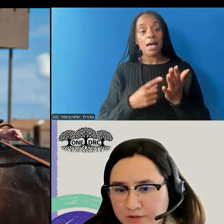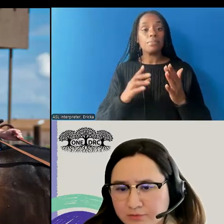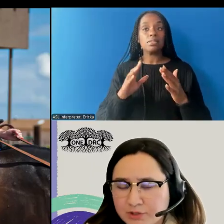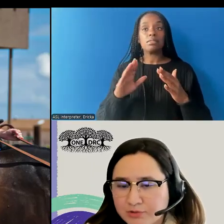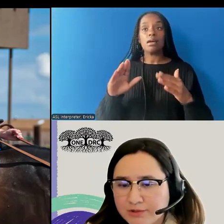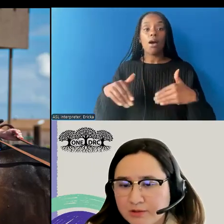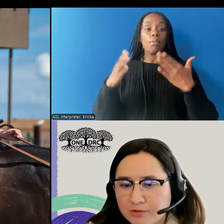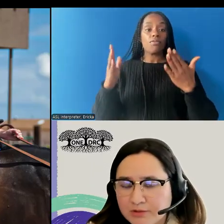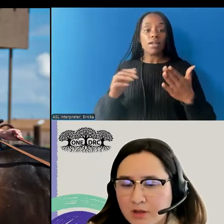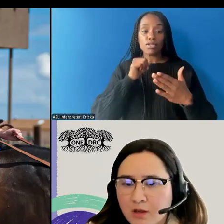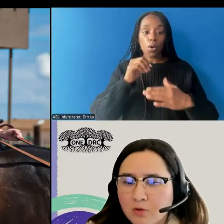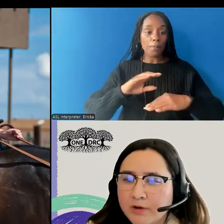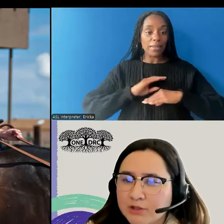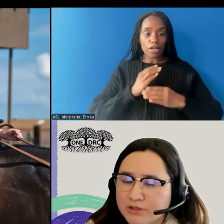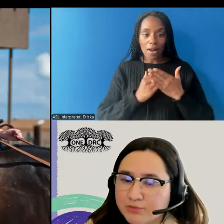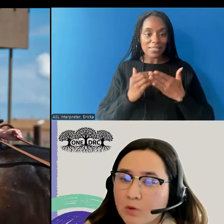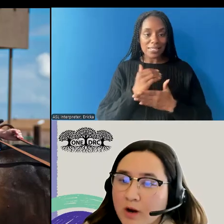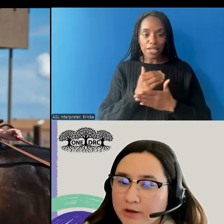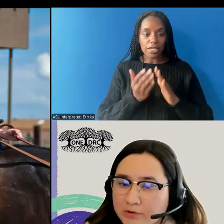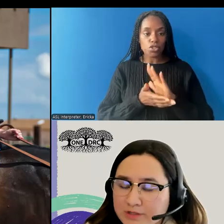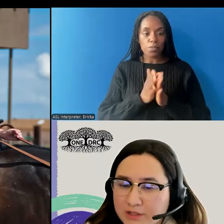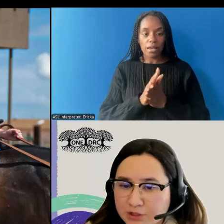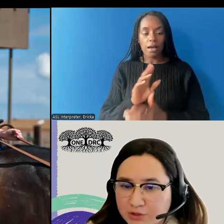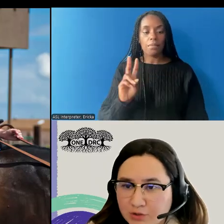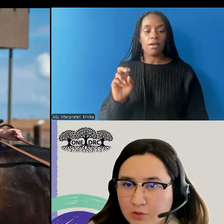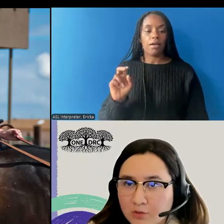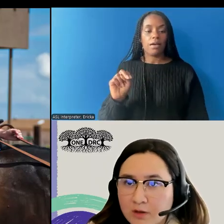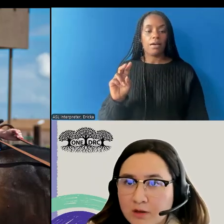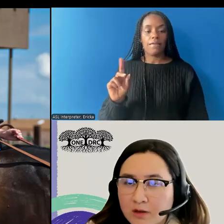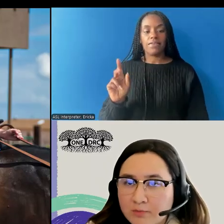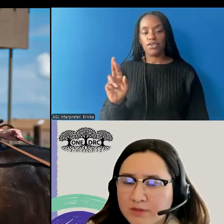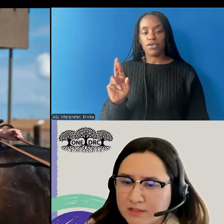of the regional centers, or it just requires additional, things